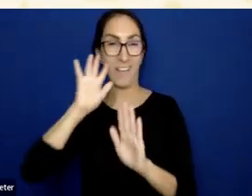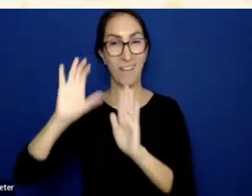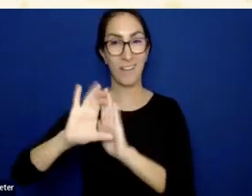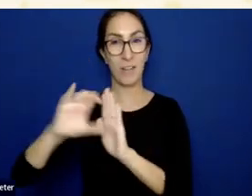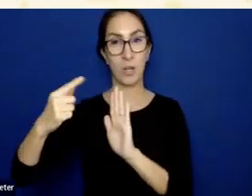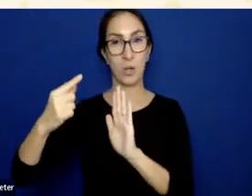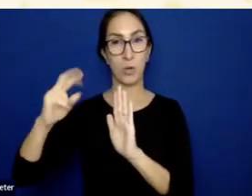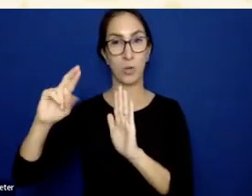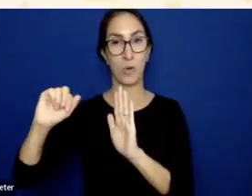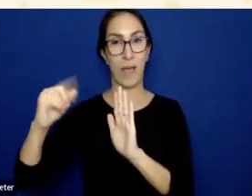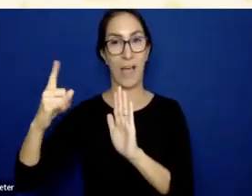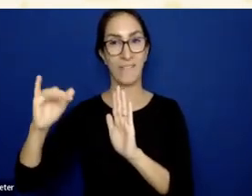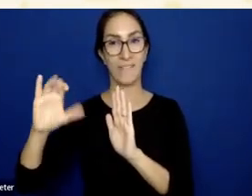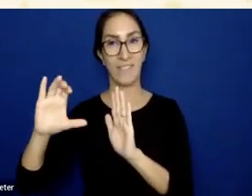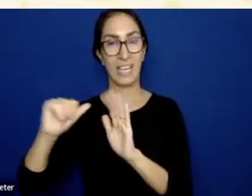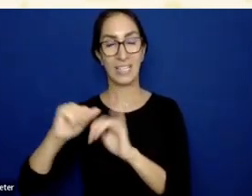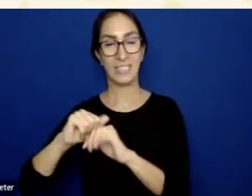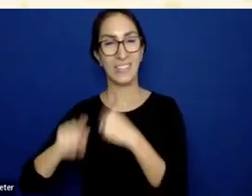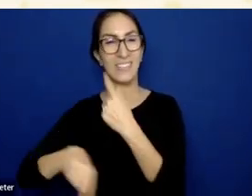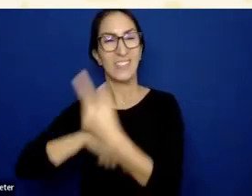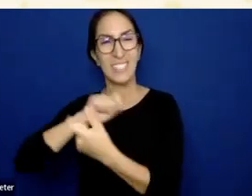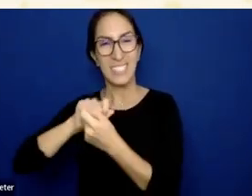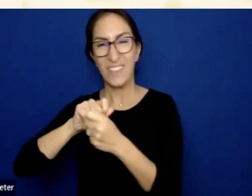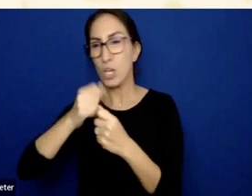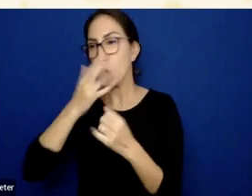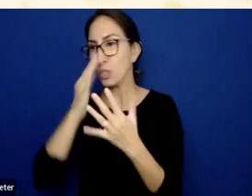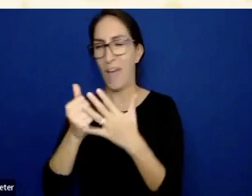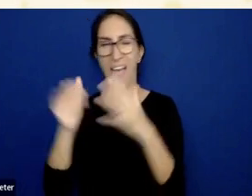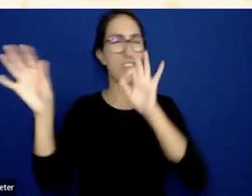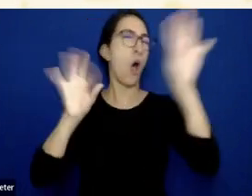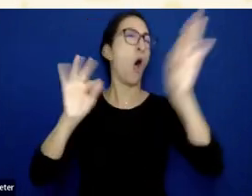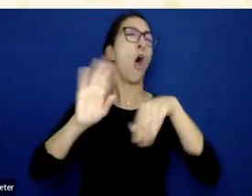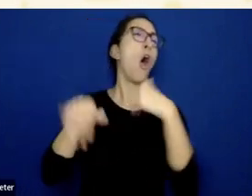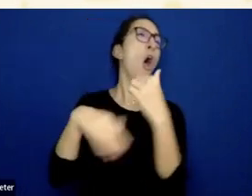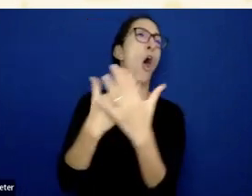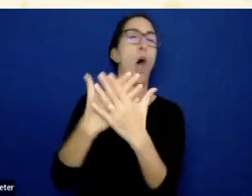So we can add all the color that I have available without restriction.